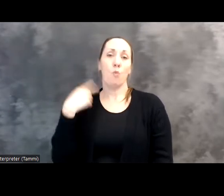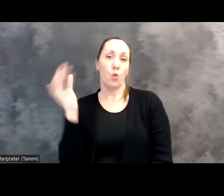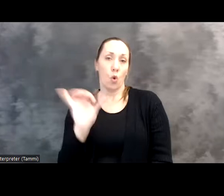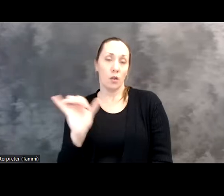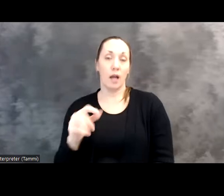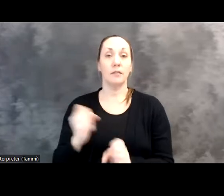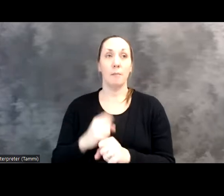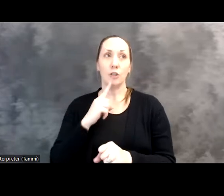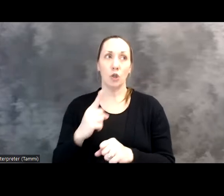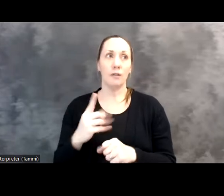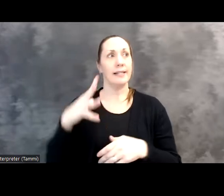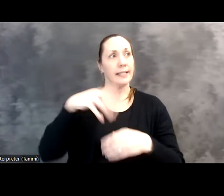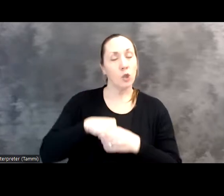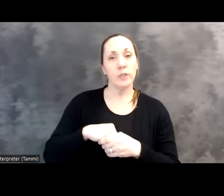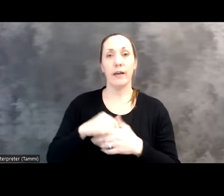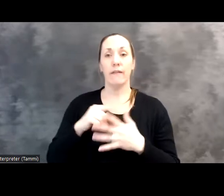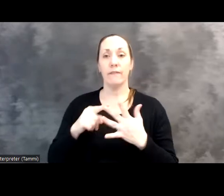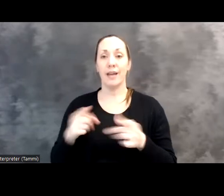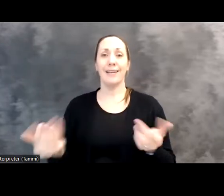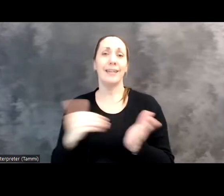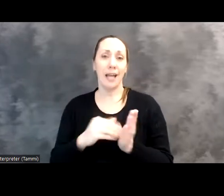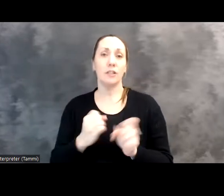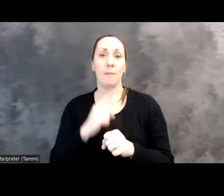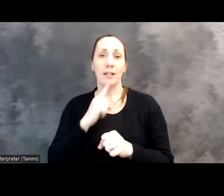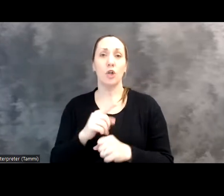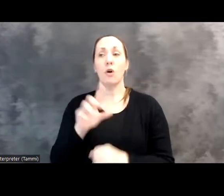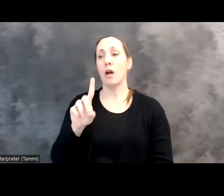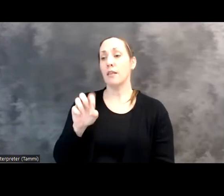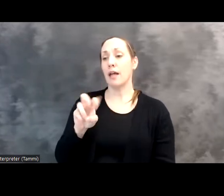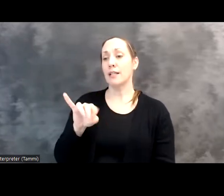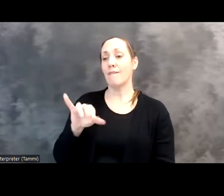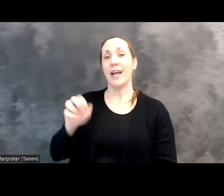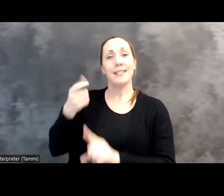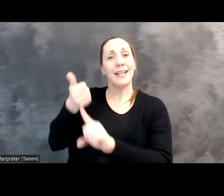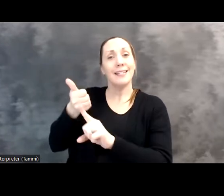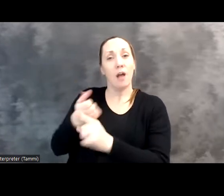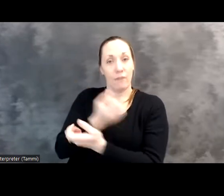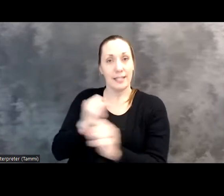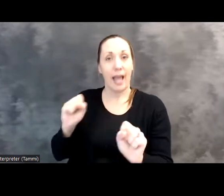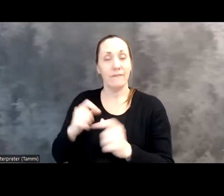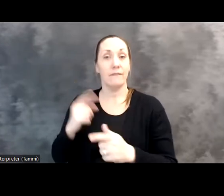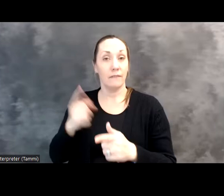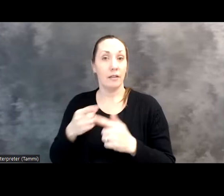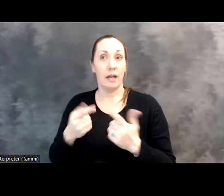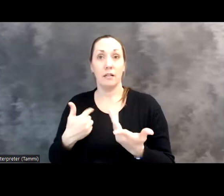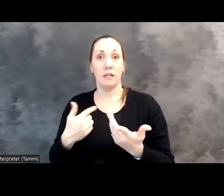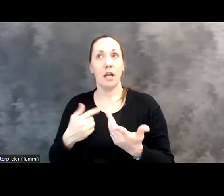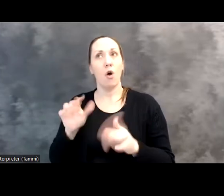bringing us what the regulatory landscape looks like, to make sure that they're responsive and at the same time inclusive, again, to